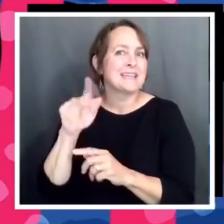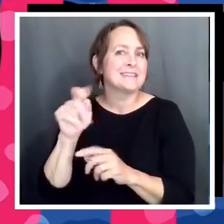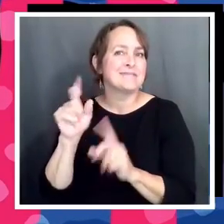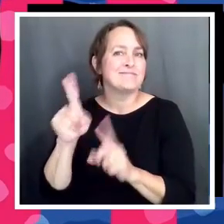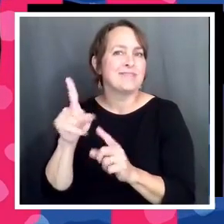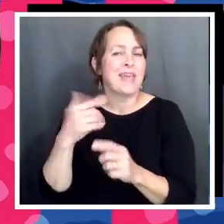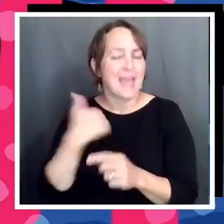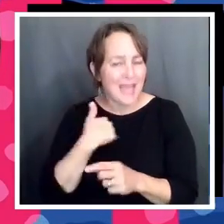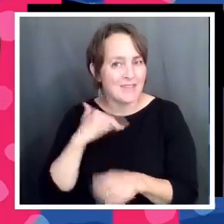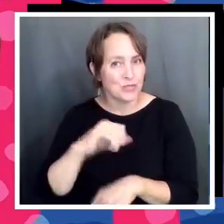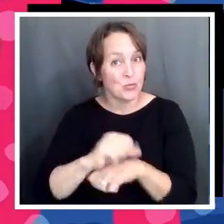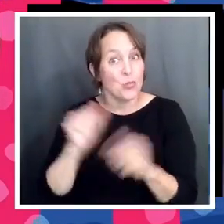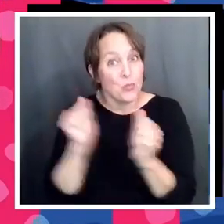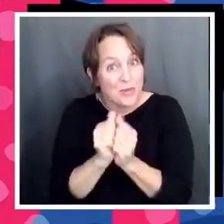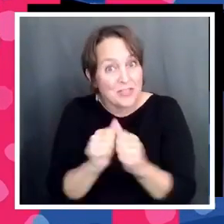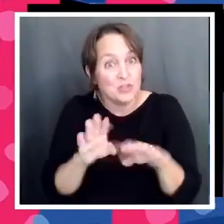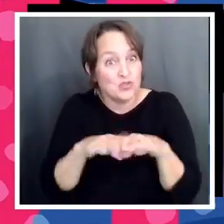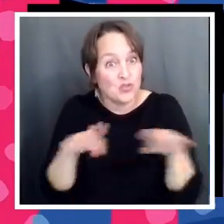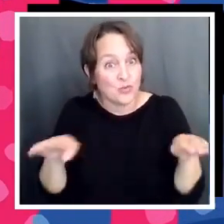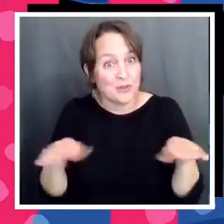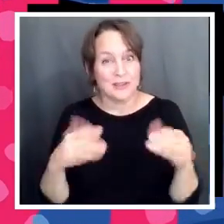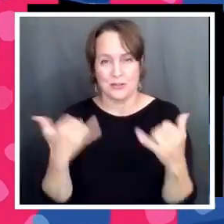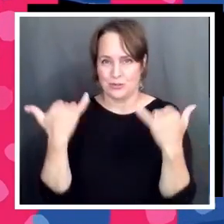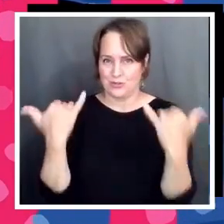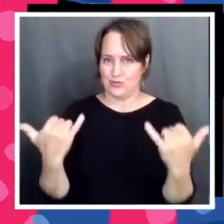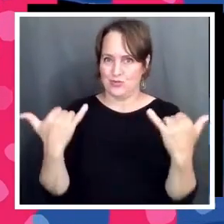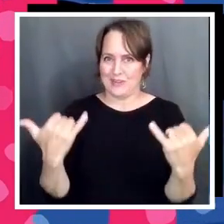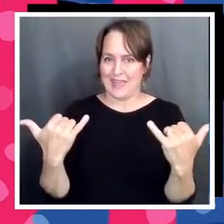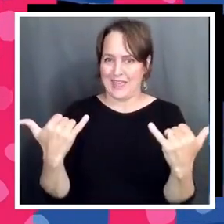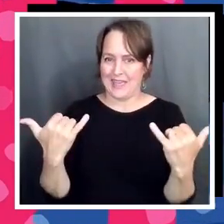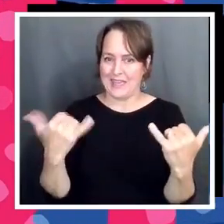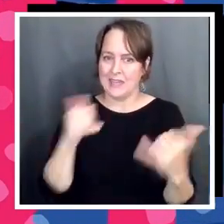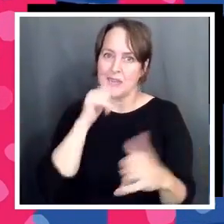OF OUR CAREERS AND OUR UNION.